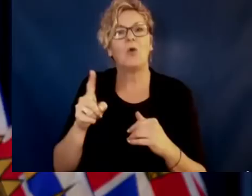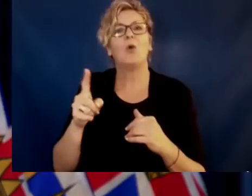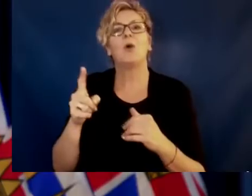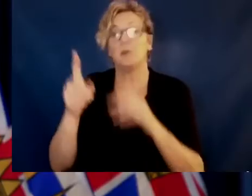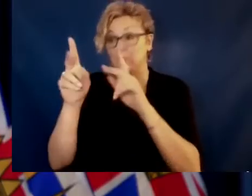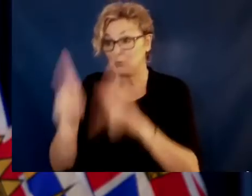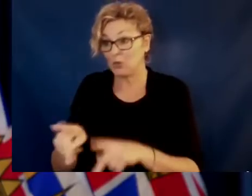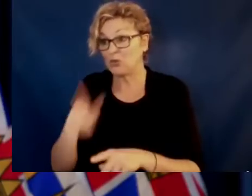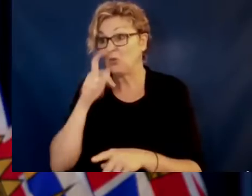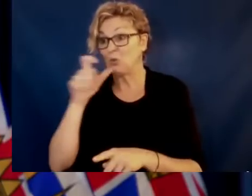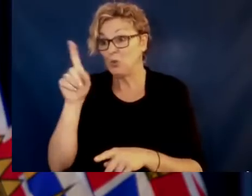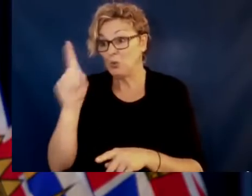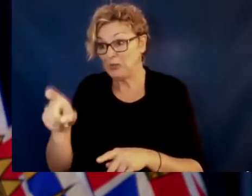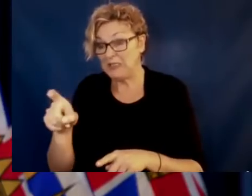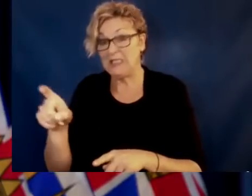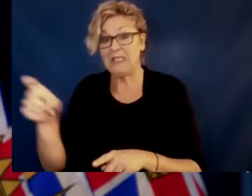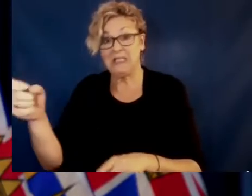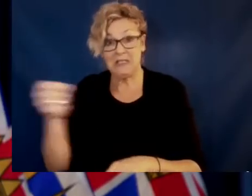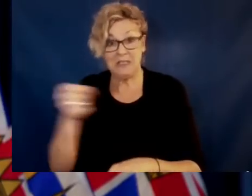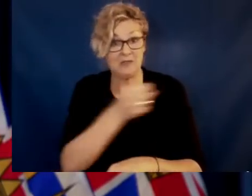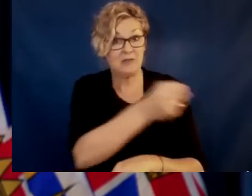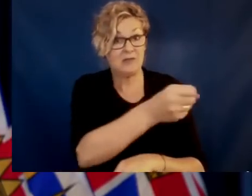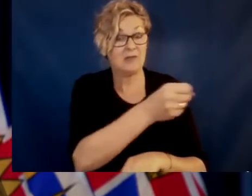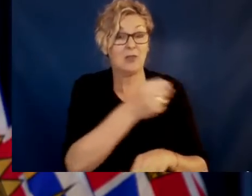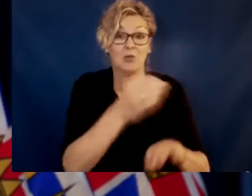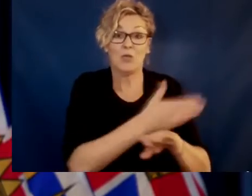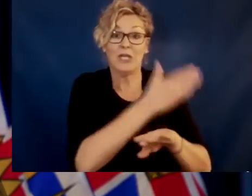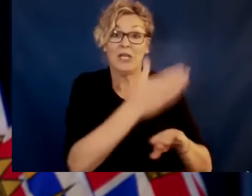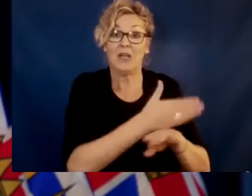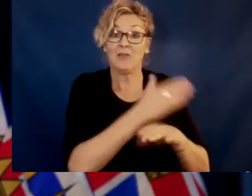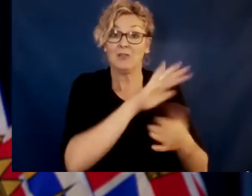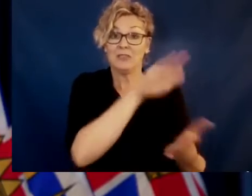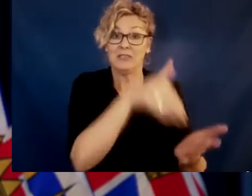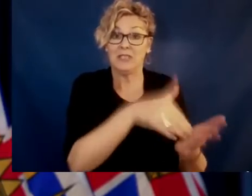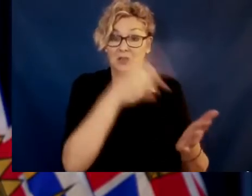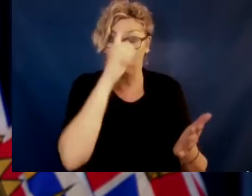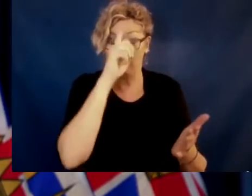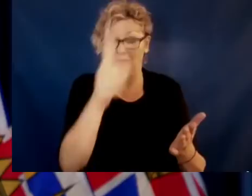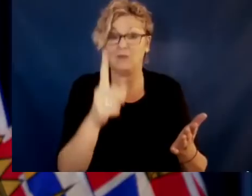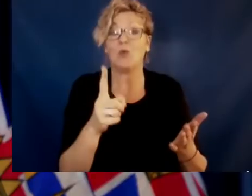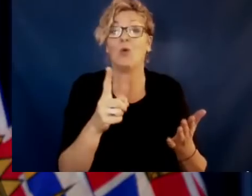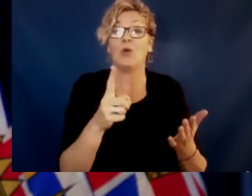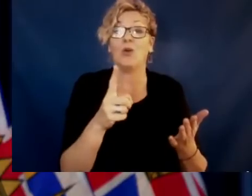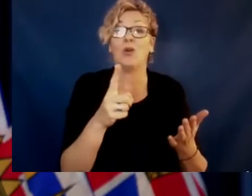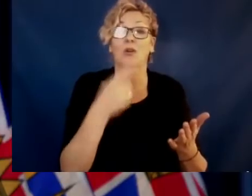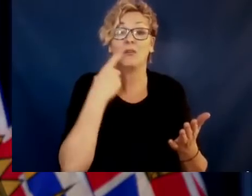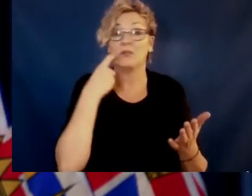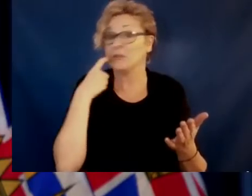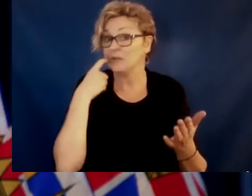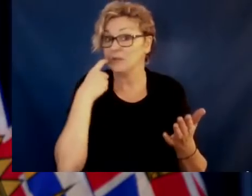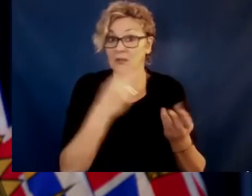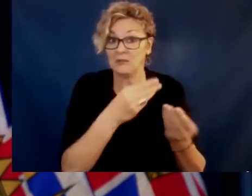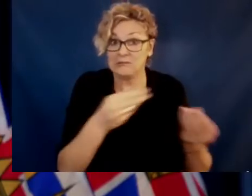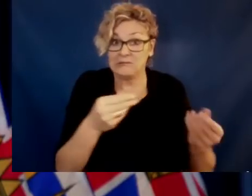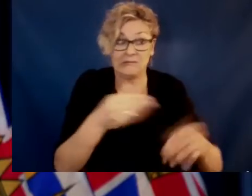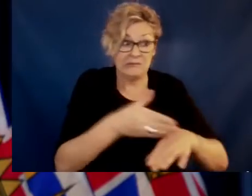people when they're at that place where recovery is an option, and that is ongoing despite the pandemic. Next question,